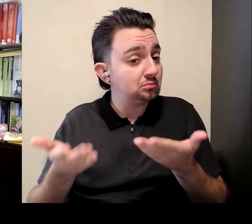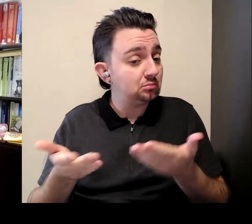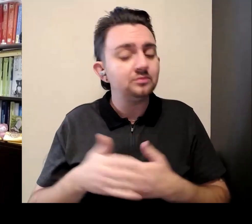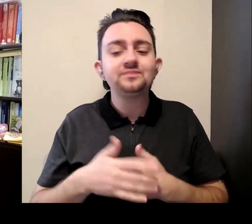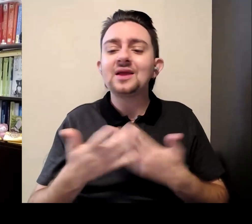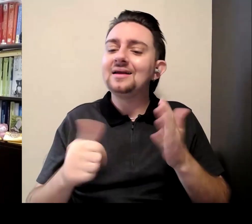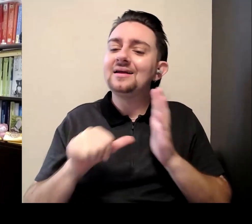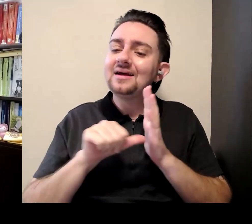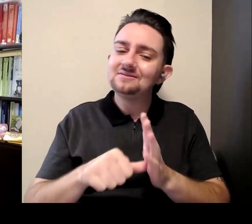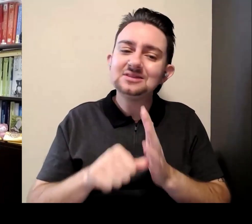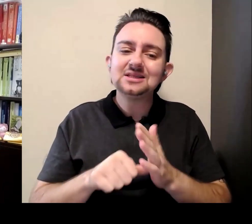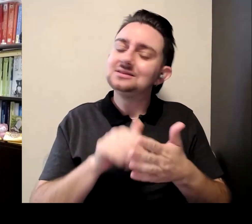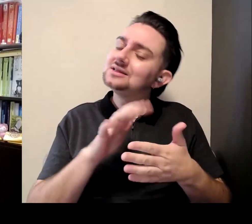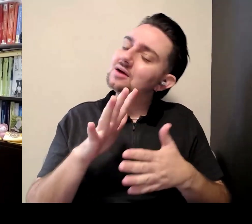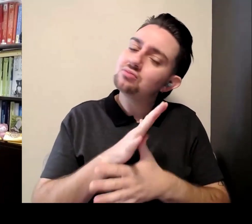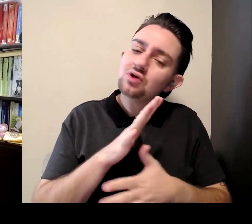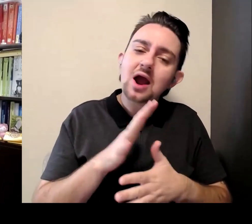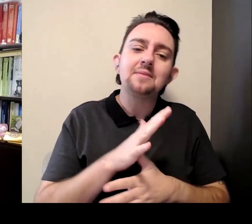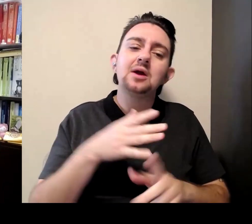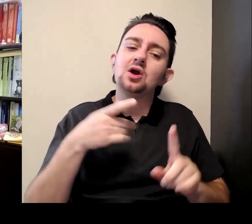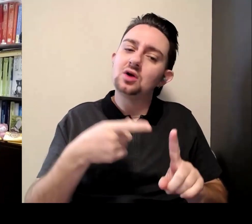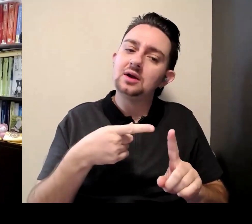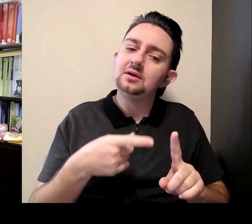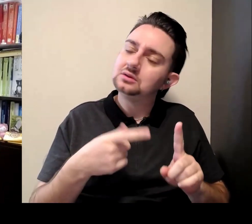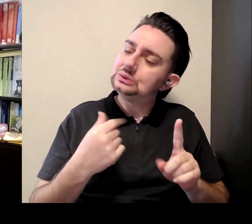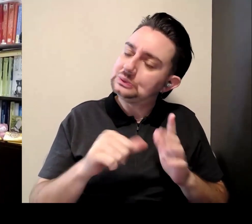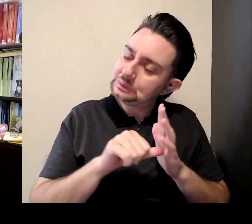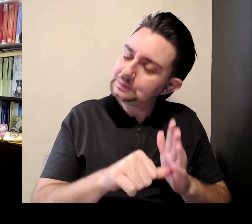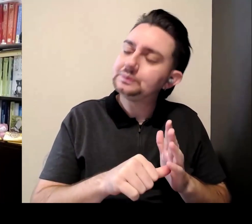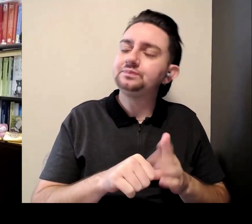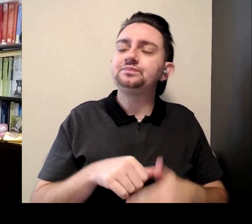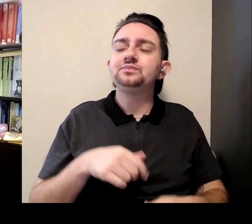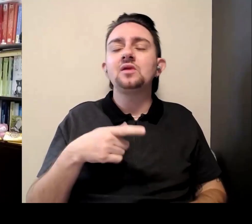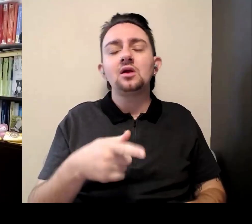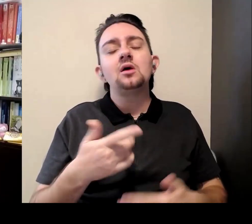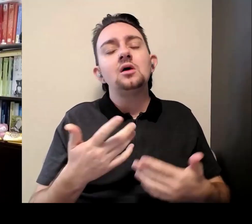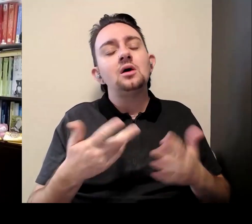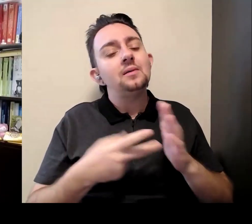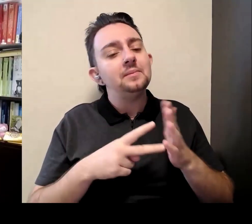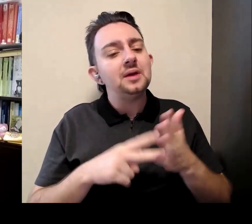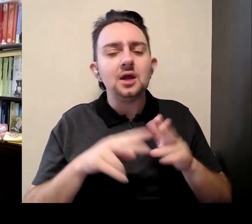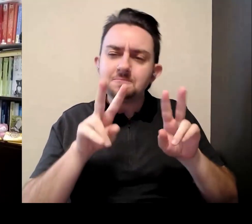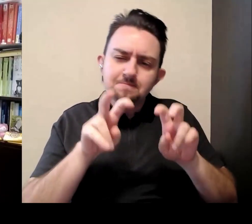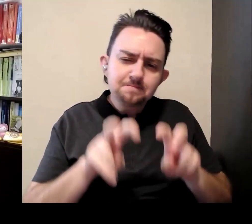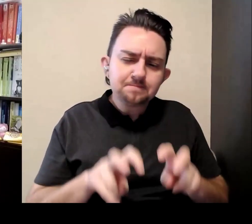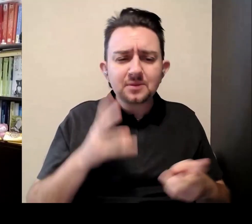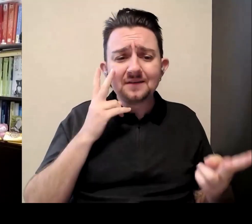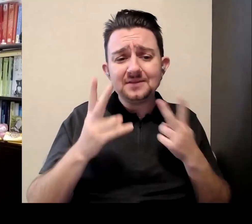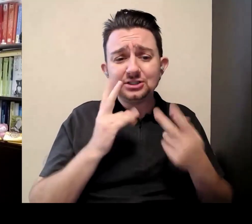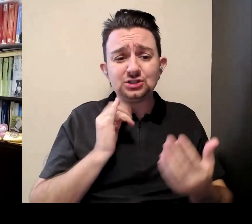primary part, we're looking at is the vision impairment the primary cause?